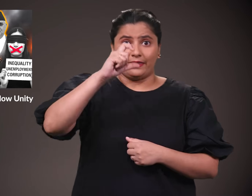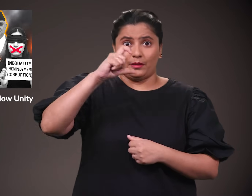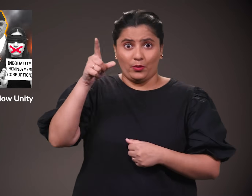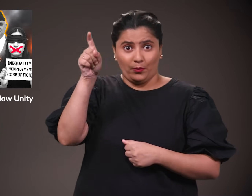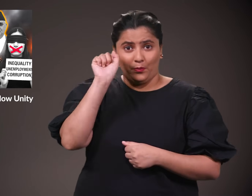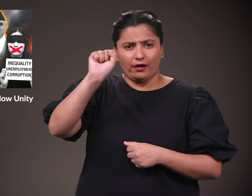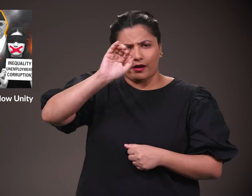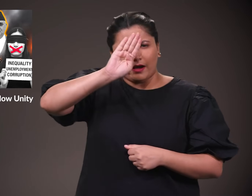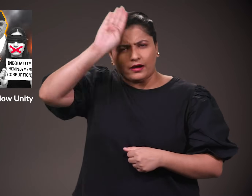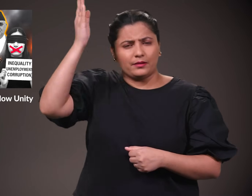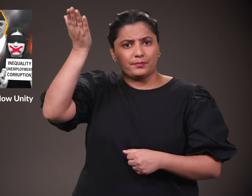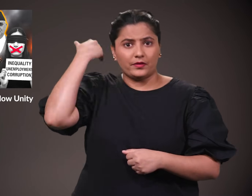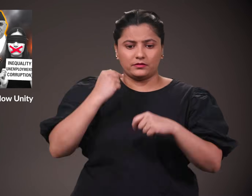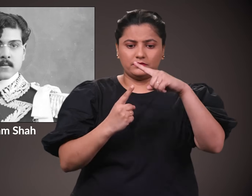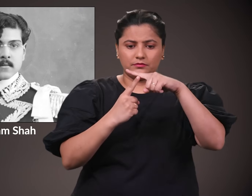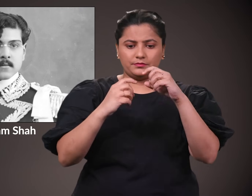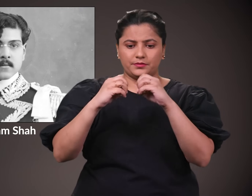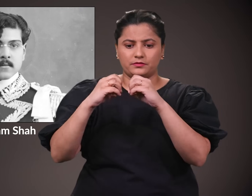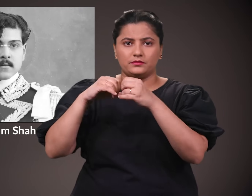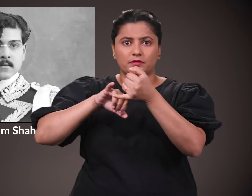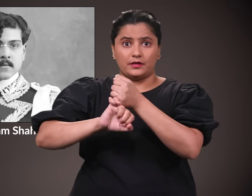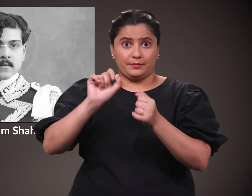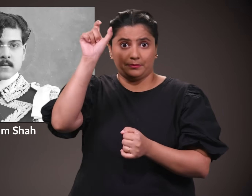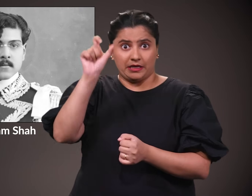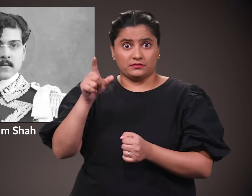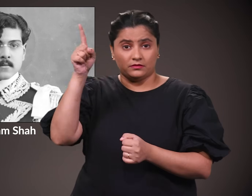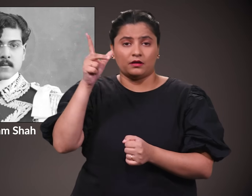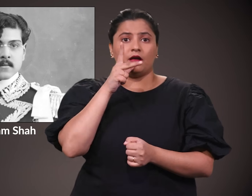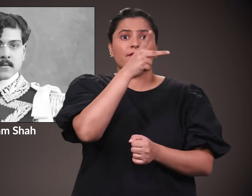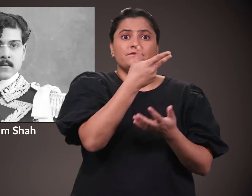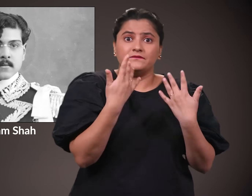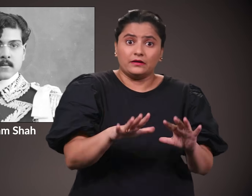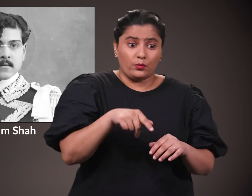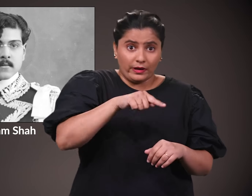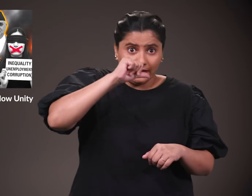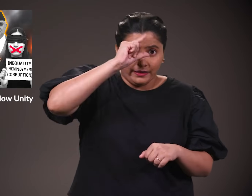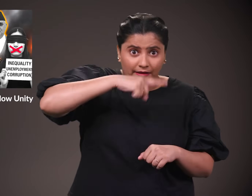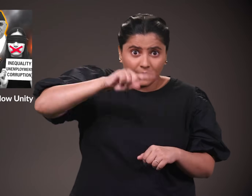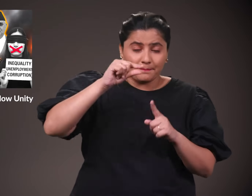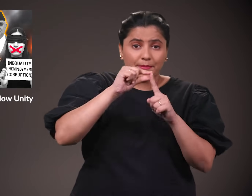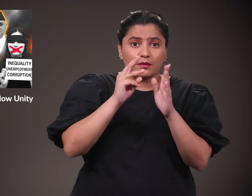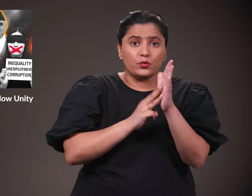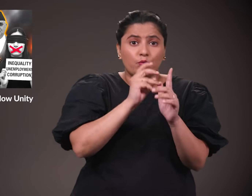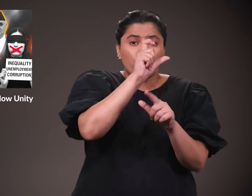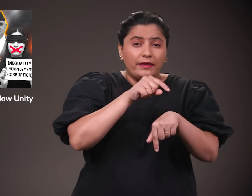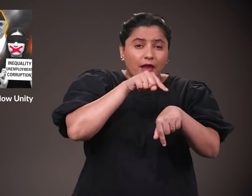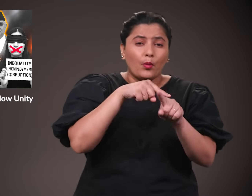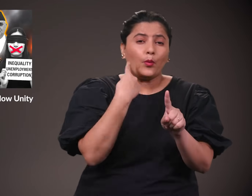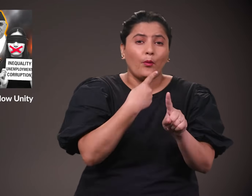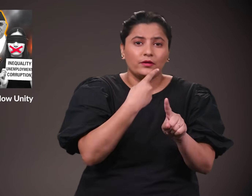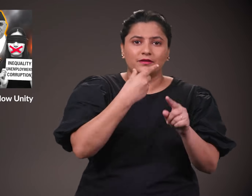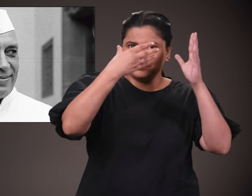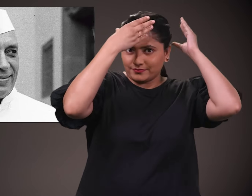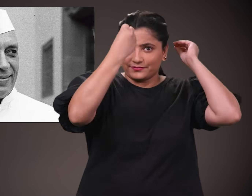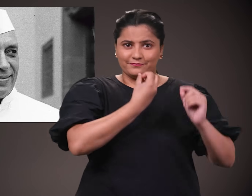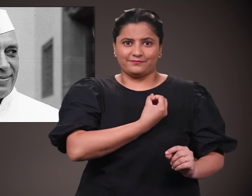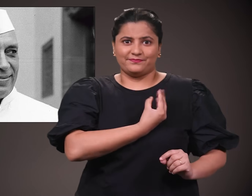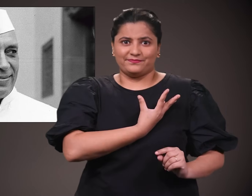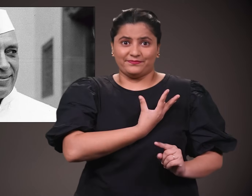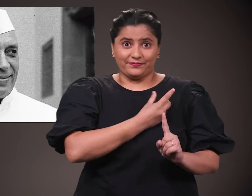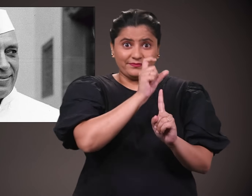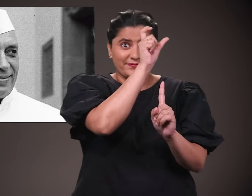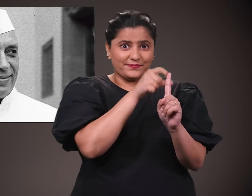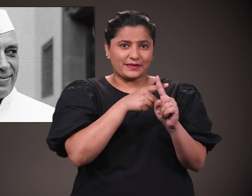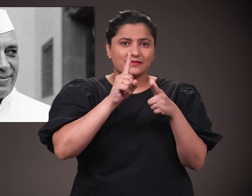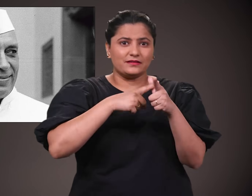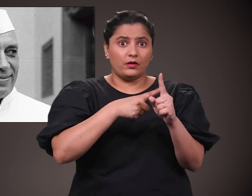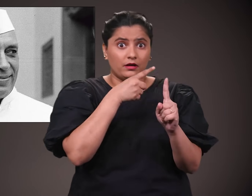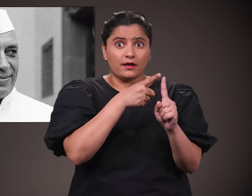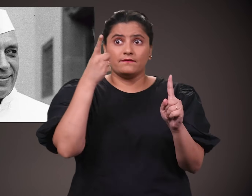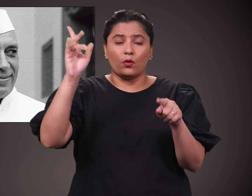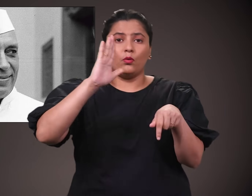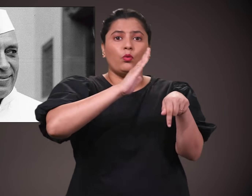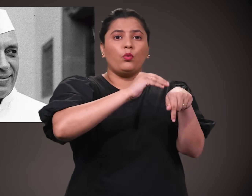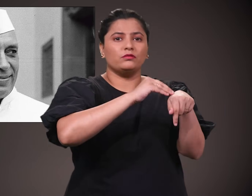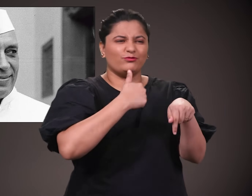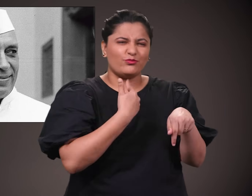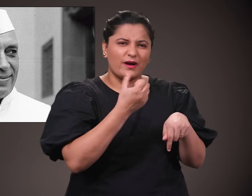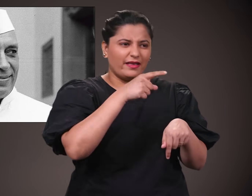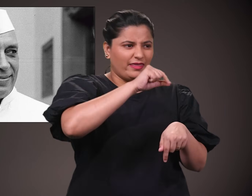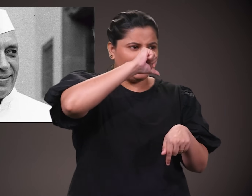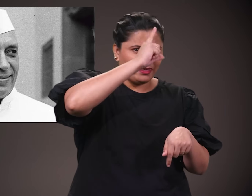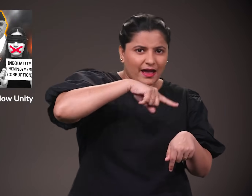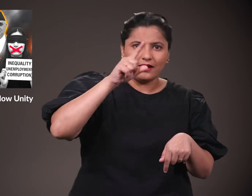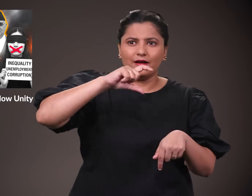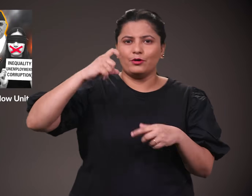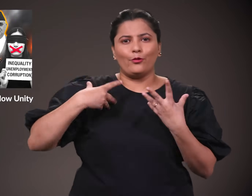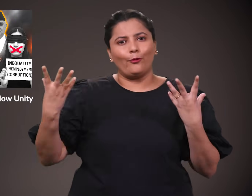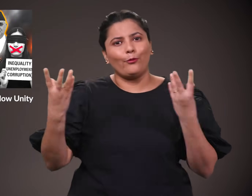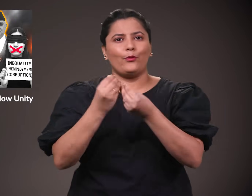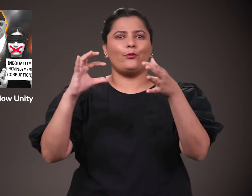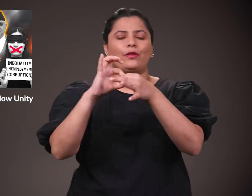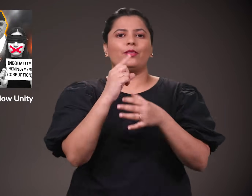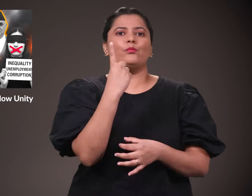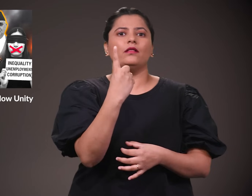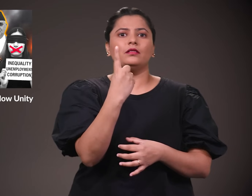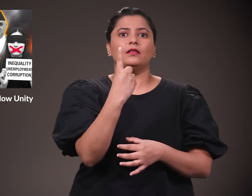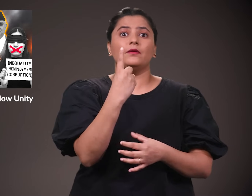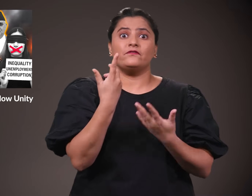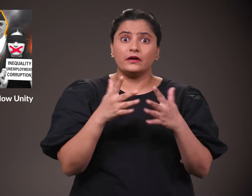Nepali King Tribhuvan Bir Bikram Shah once offered then Indian Prime Minister Jawaharlal Nehru to make Nepal a province of India.